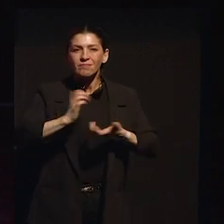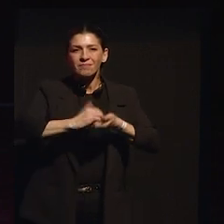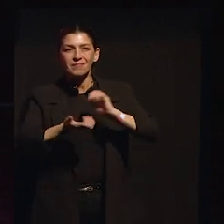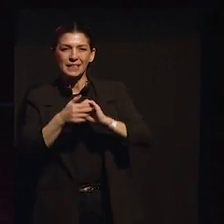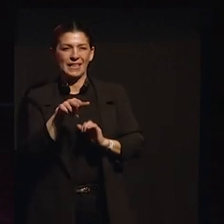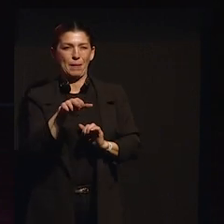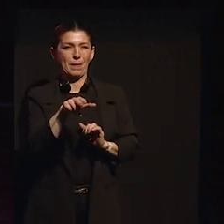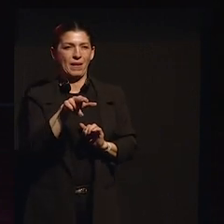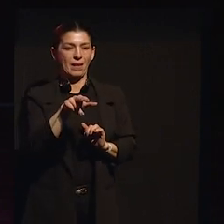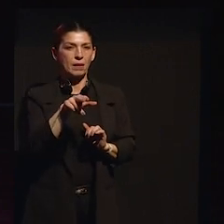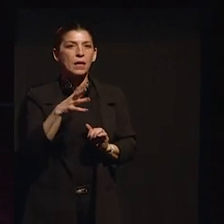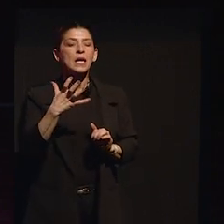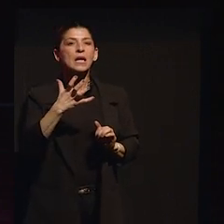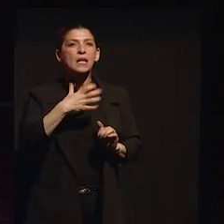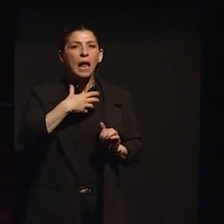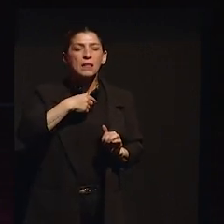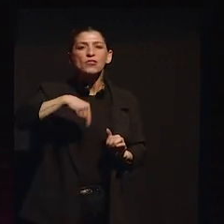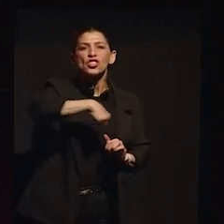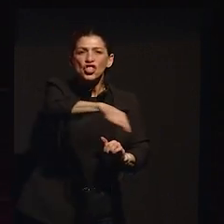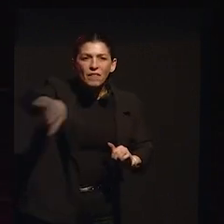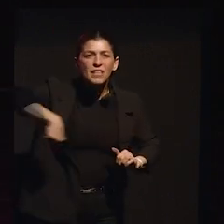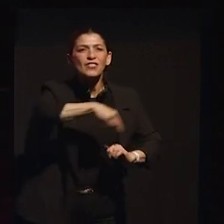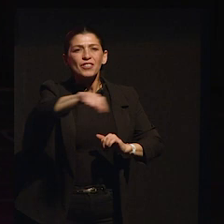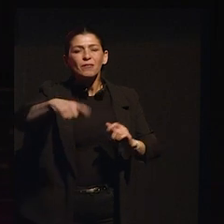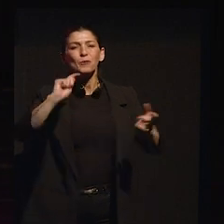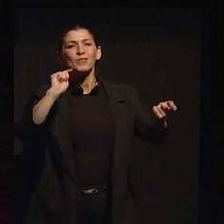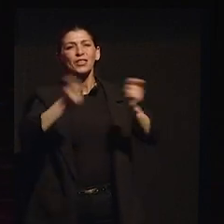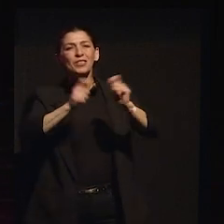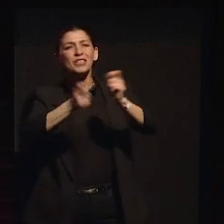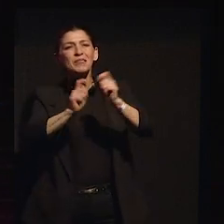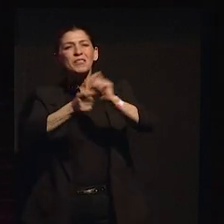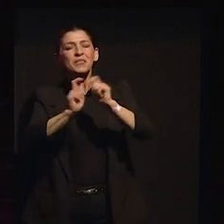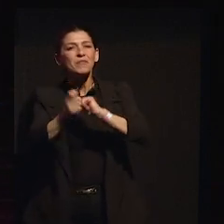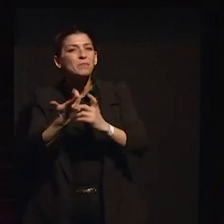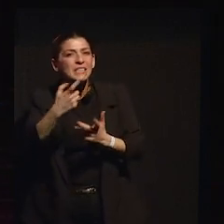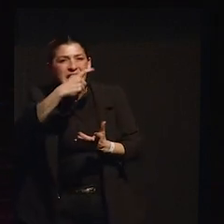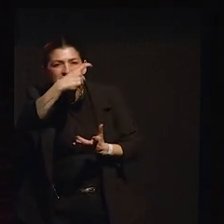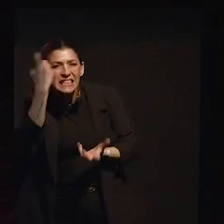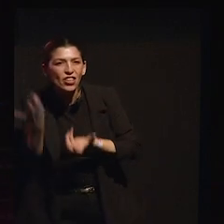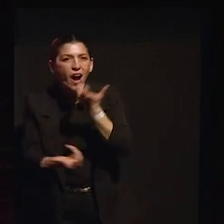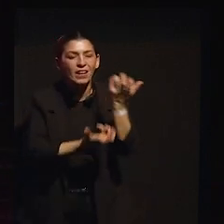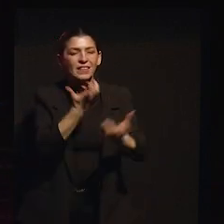I call it “brewing the cauldron”. You roll it, you heat it, you turn it around, you change it.